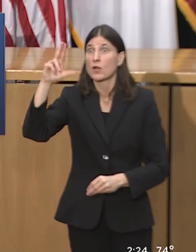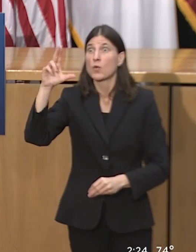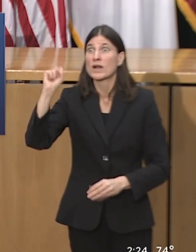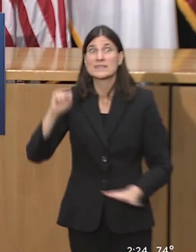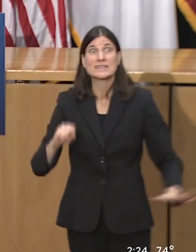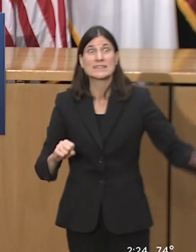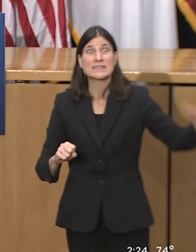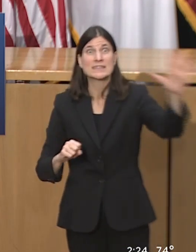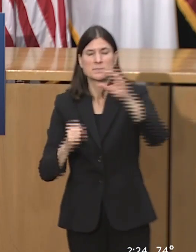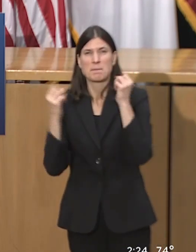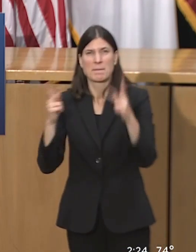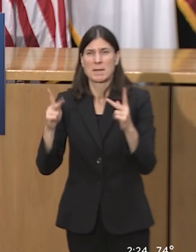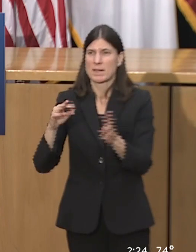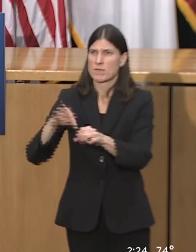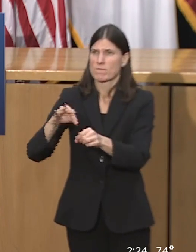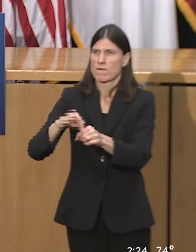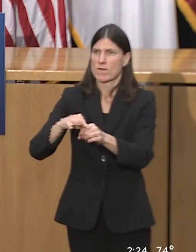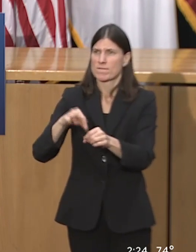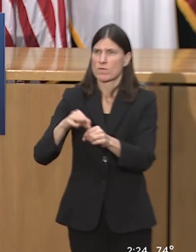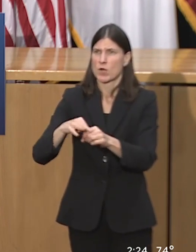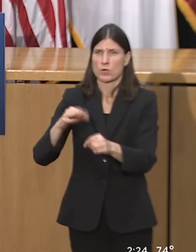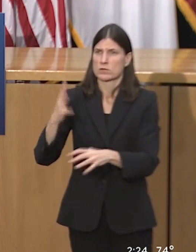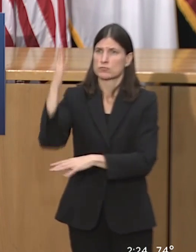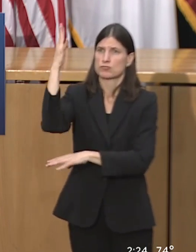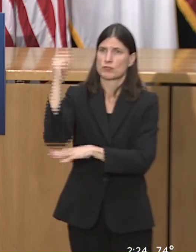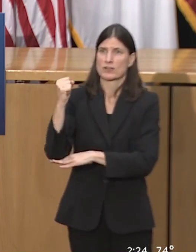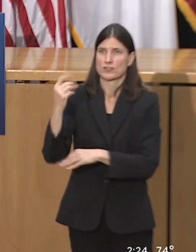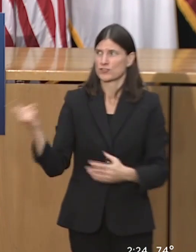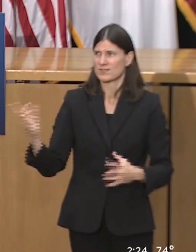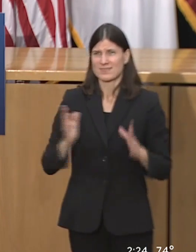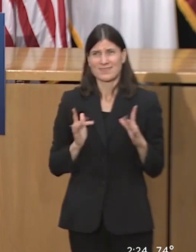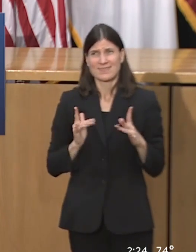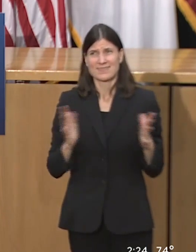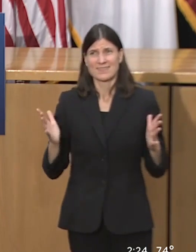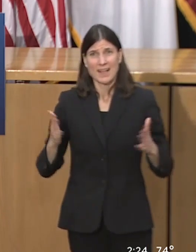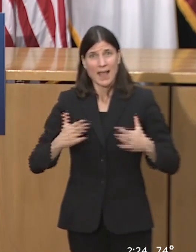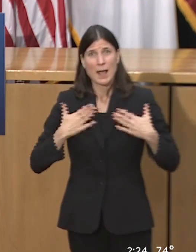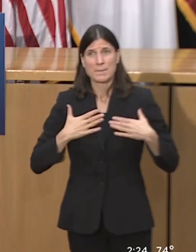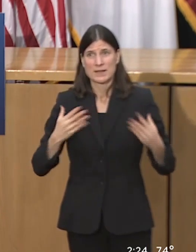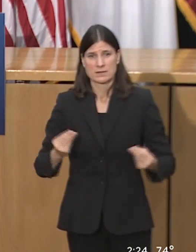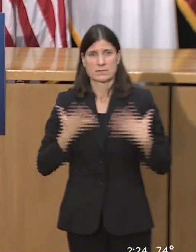HIGHEST PARTICIPATION RATE IN OUR NATION'S HISTORY IN THIS ELECTION.